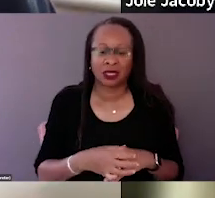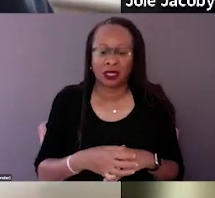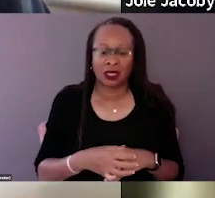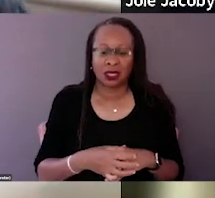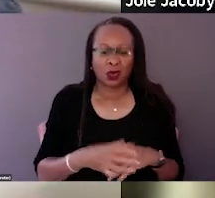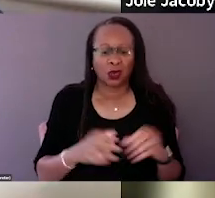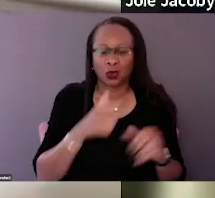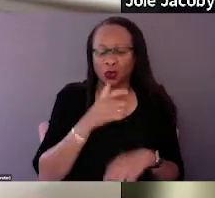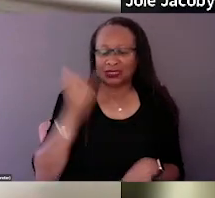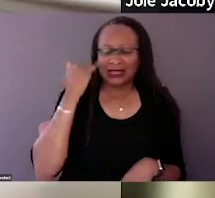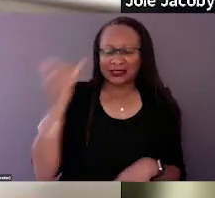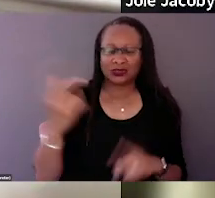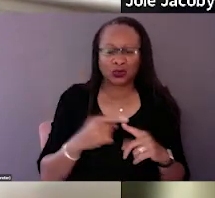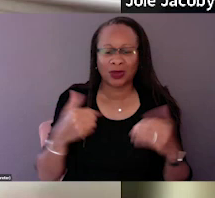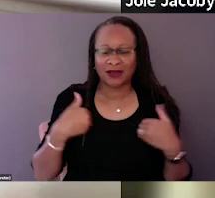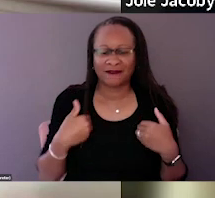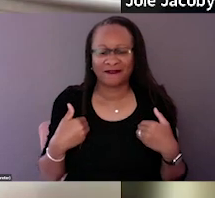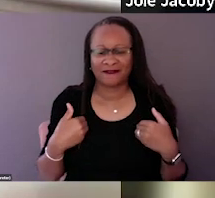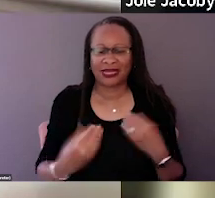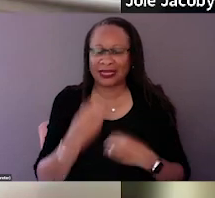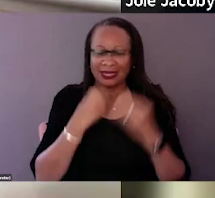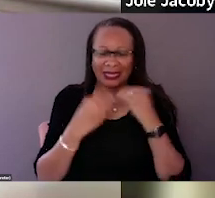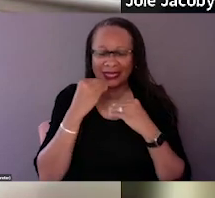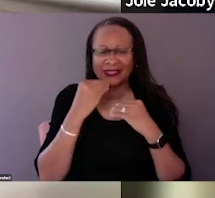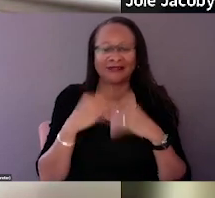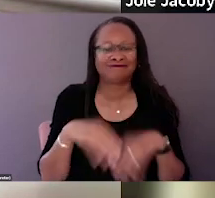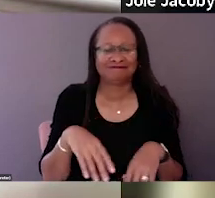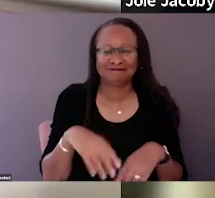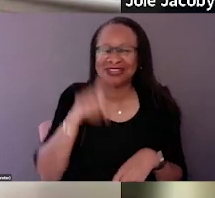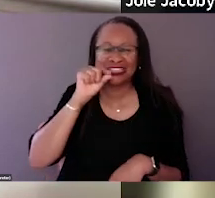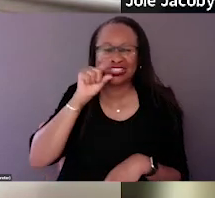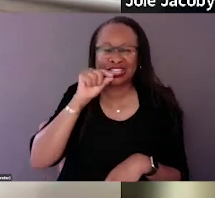to have you guys eating chicken and waffles and biscuits and watermelon?